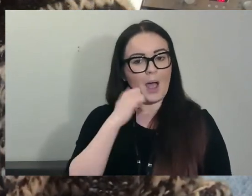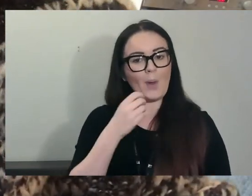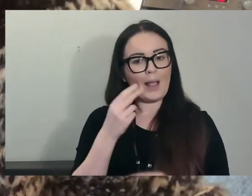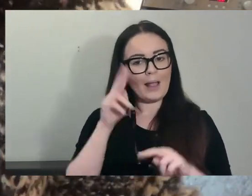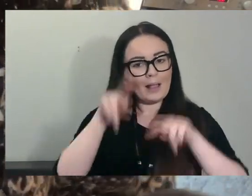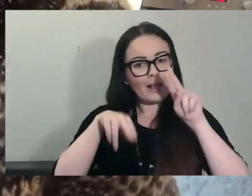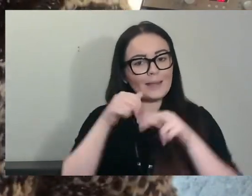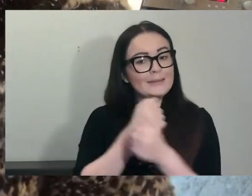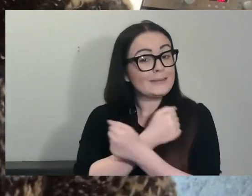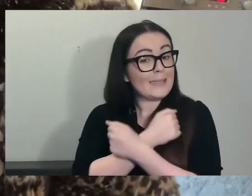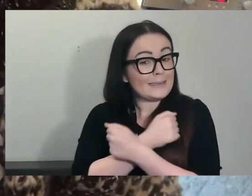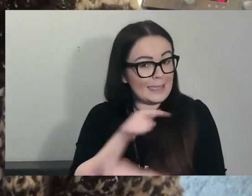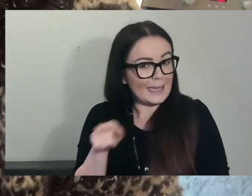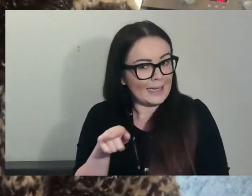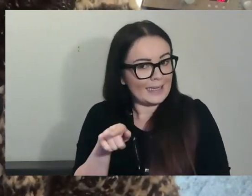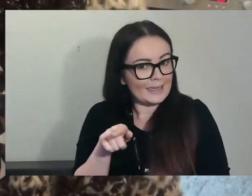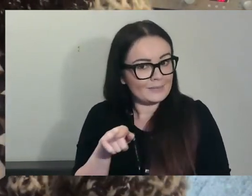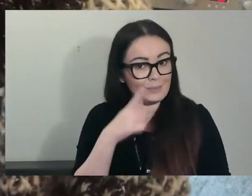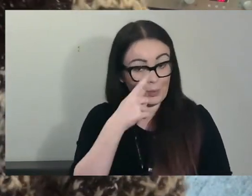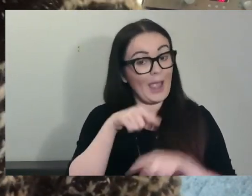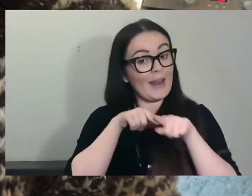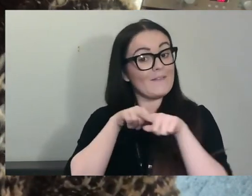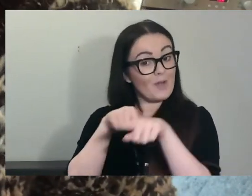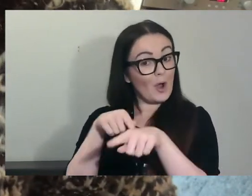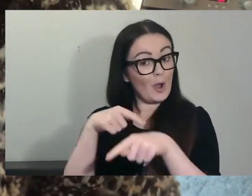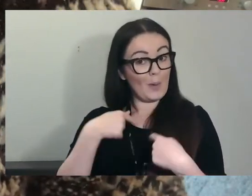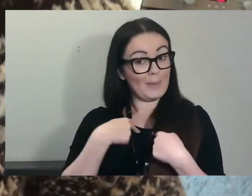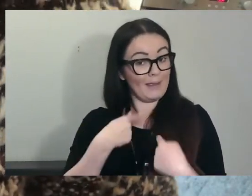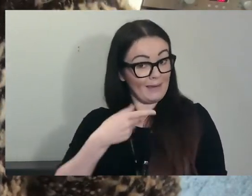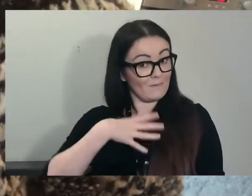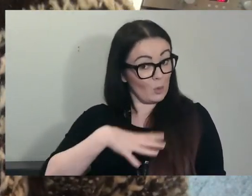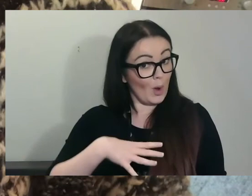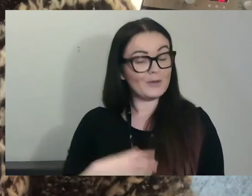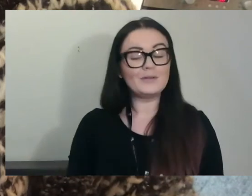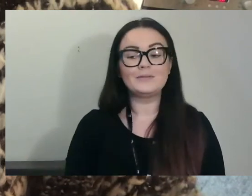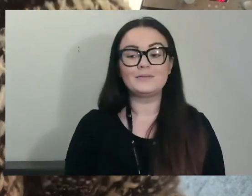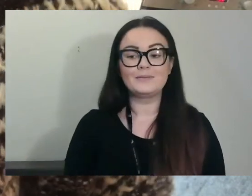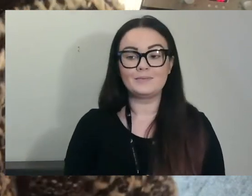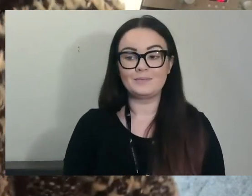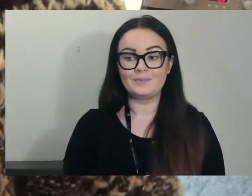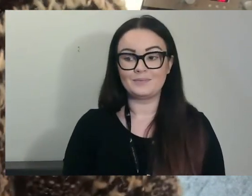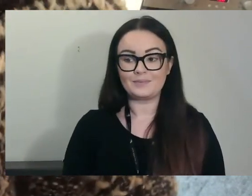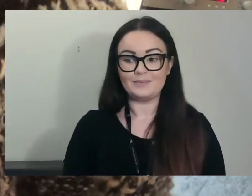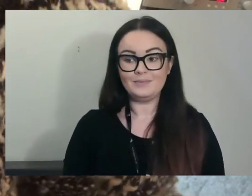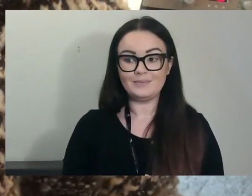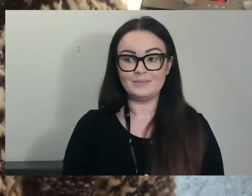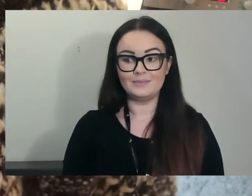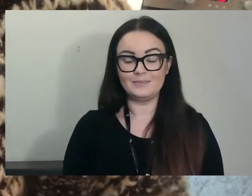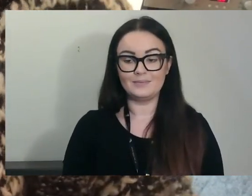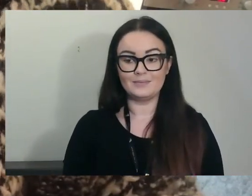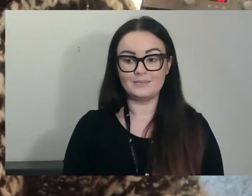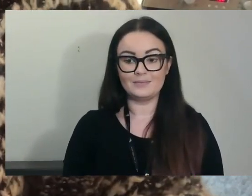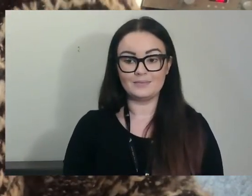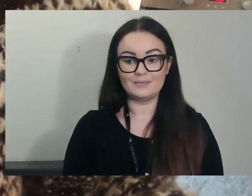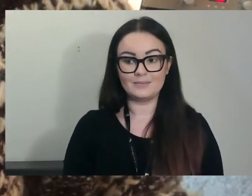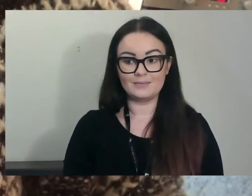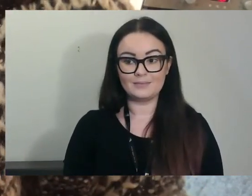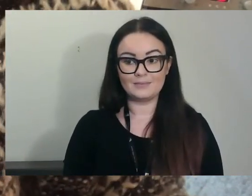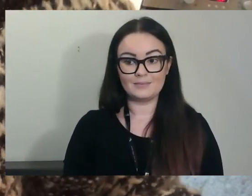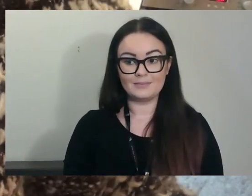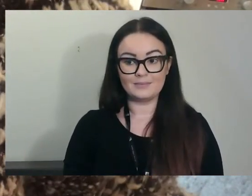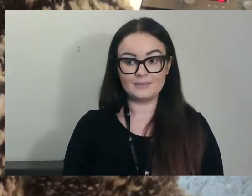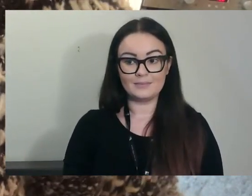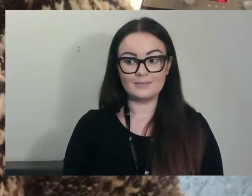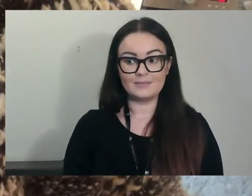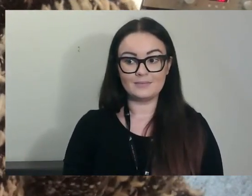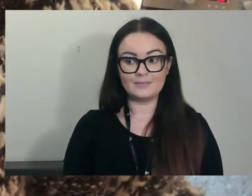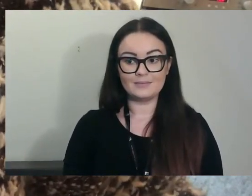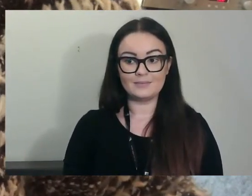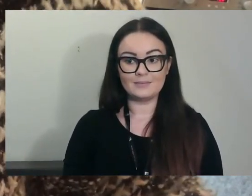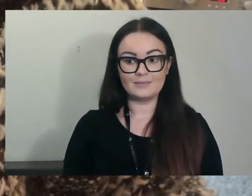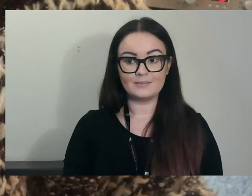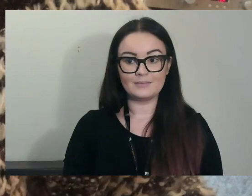to work with me, then that's absolutely fine, that's fantastic. Or you might work with me